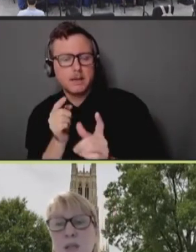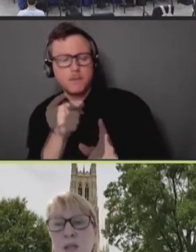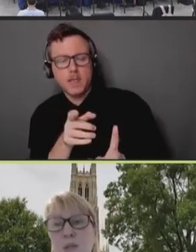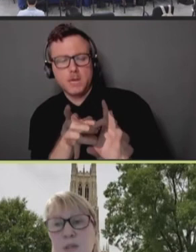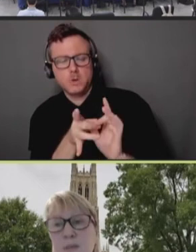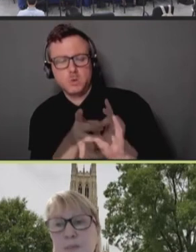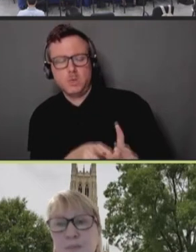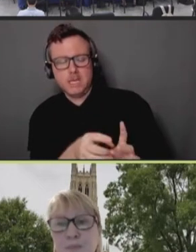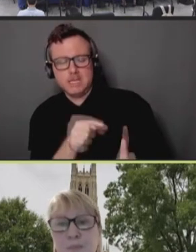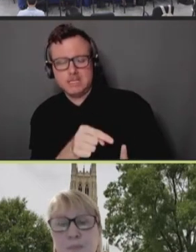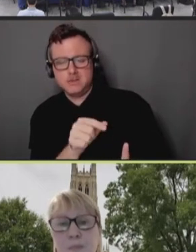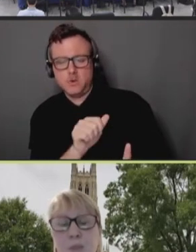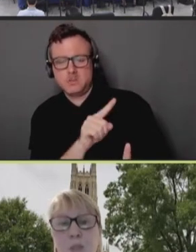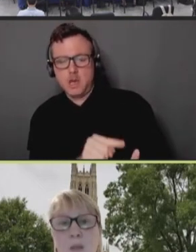Next slide, please.